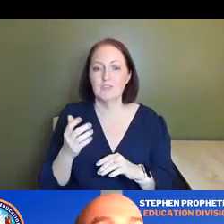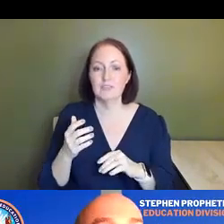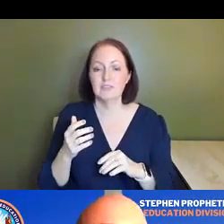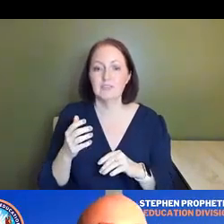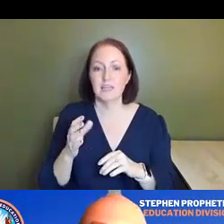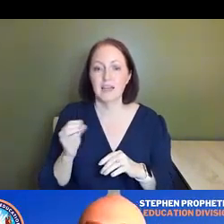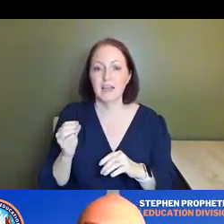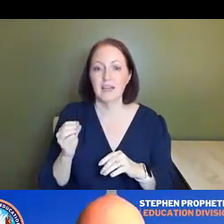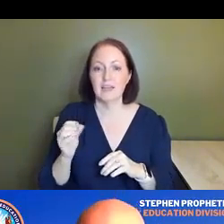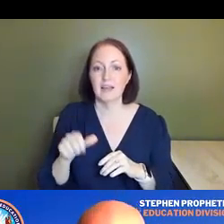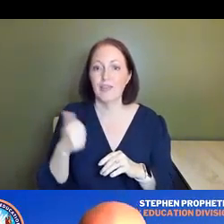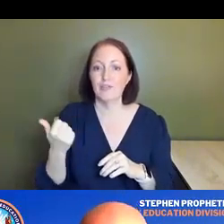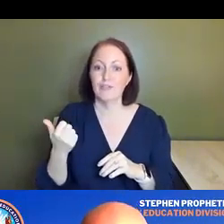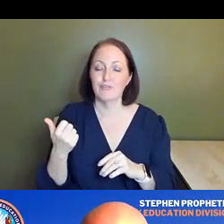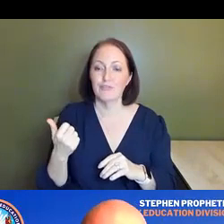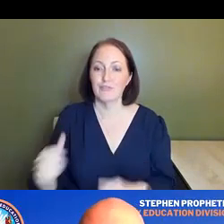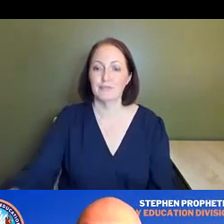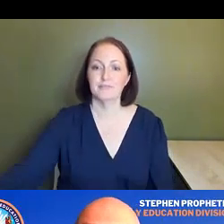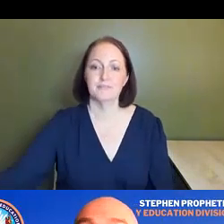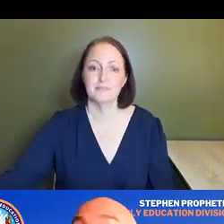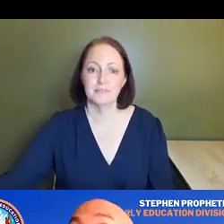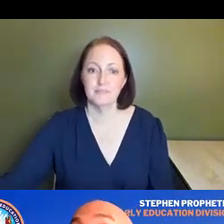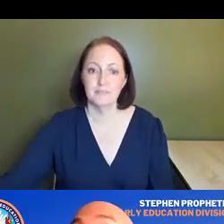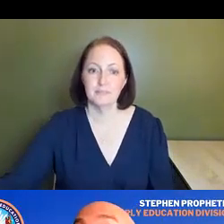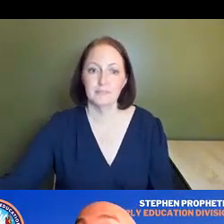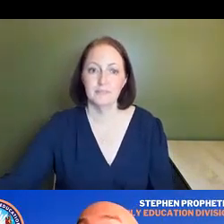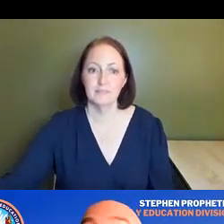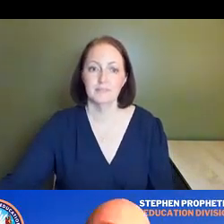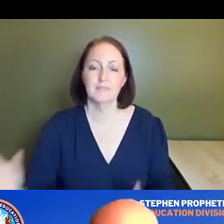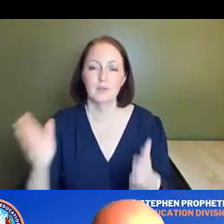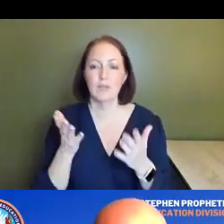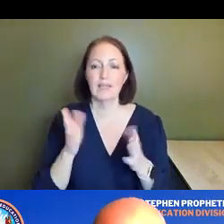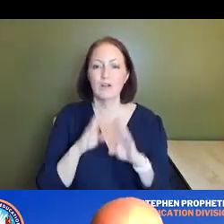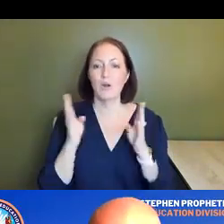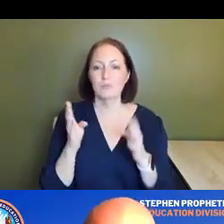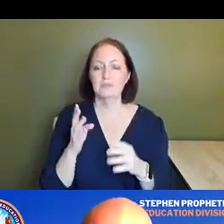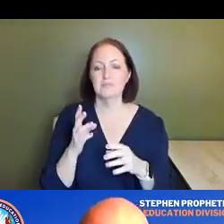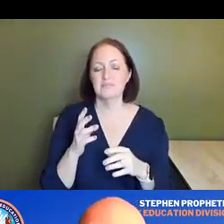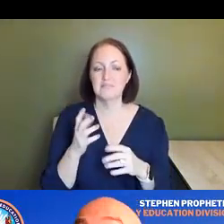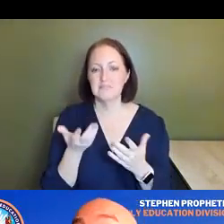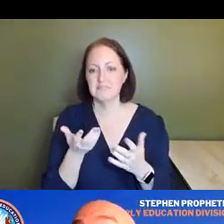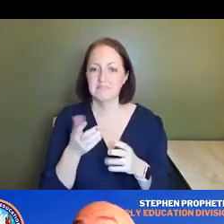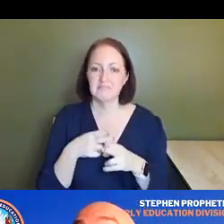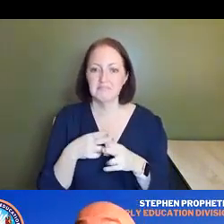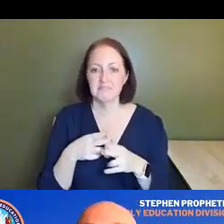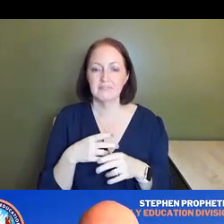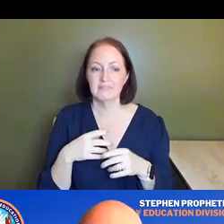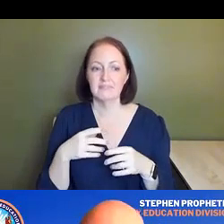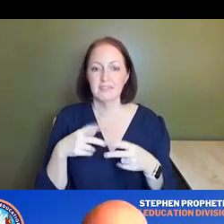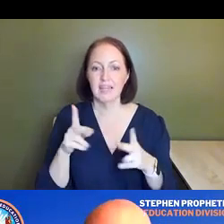And Other? We’ll keep this open here for a little bit to give folks an opportunity